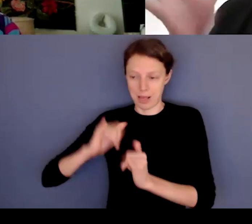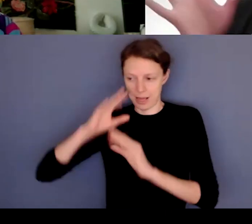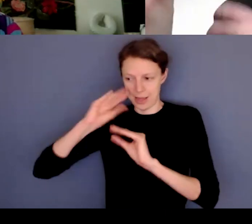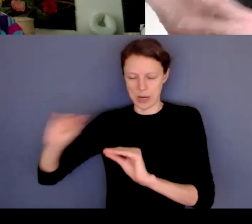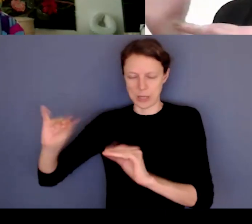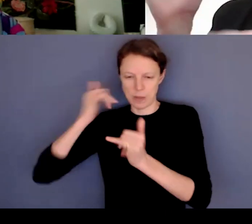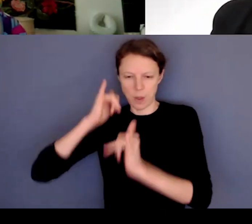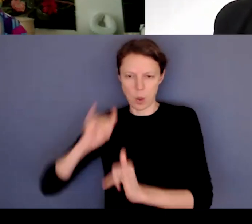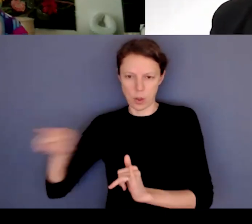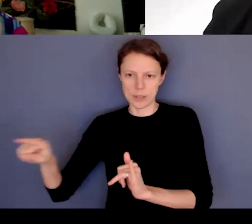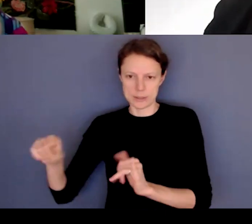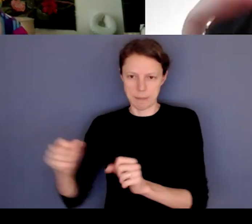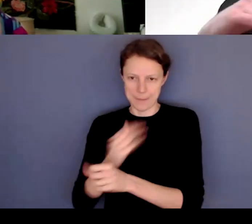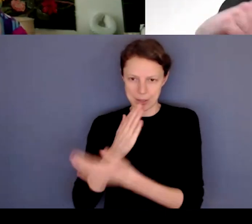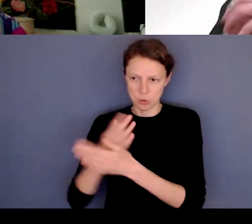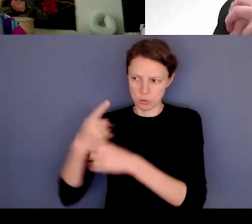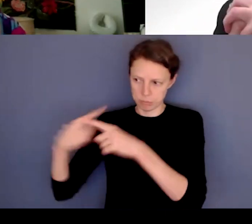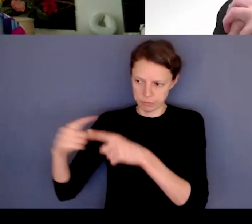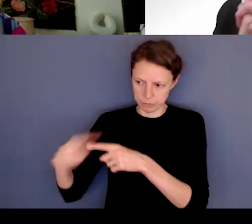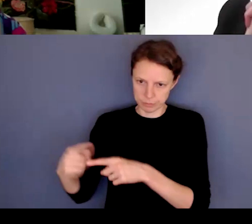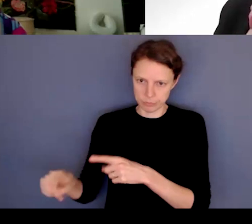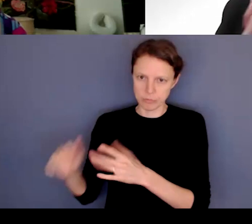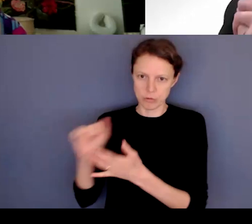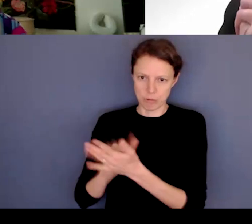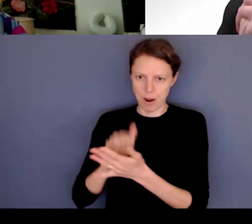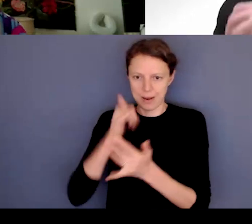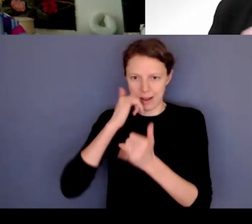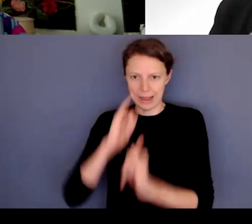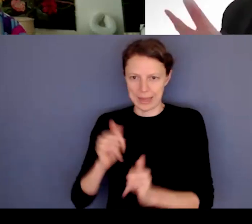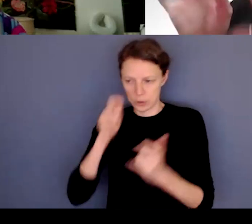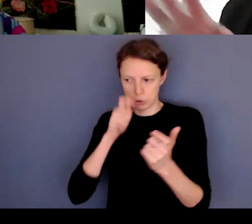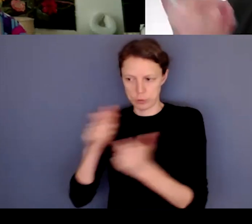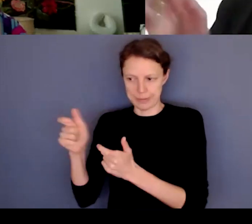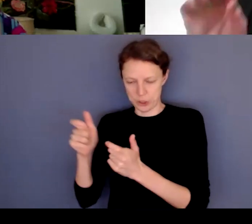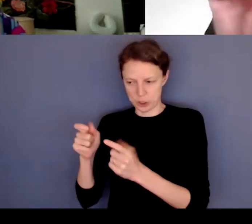of make sure that it's approved through the right, you know, legal supervision channels internally. And I just make sure